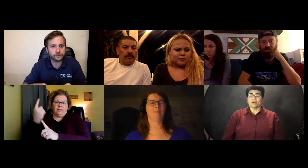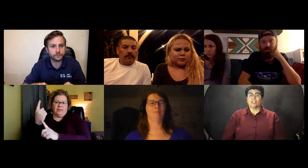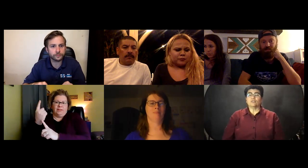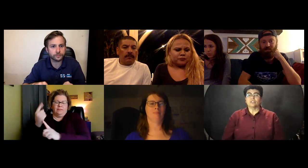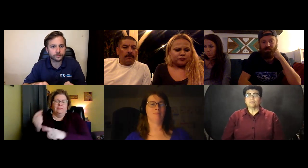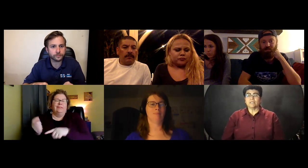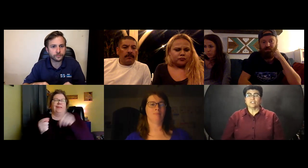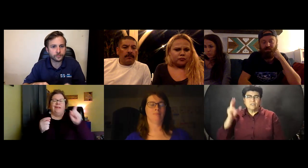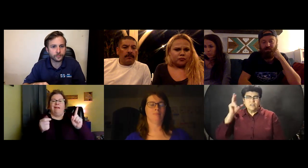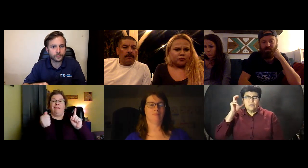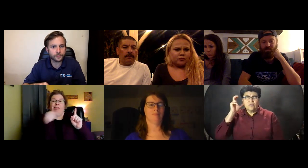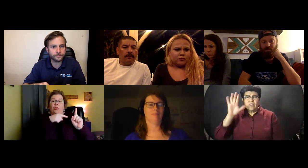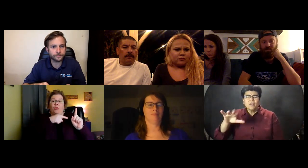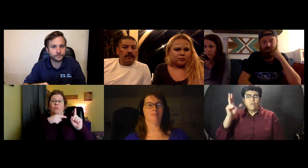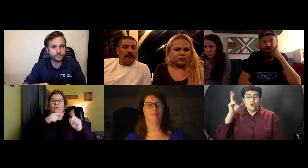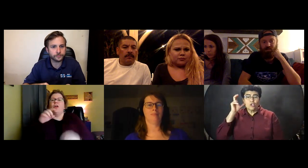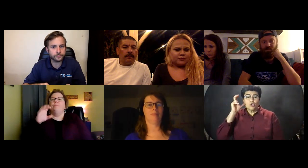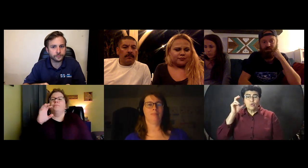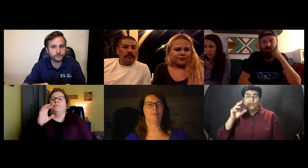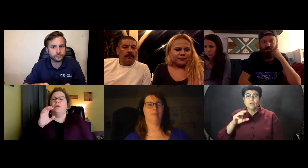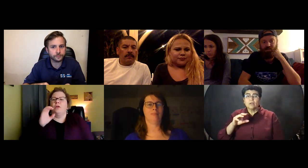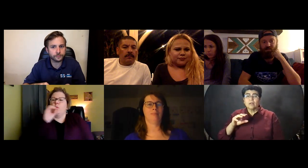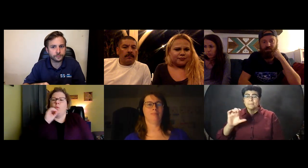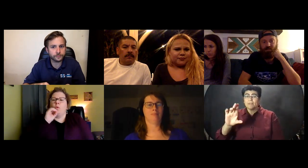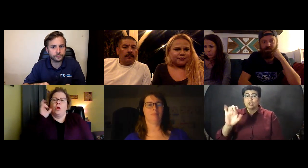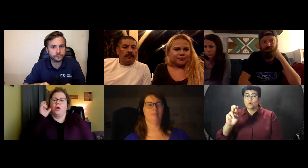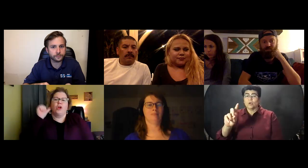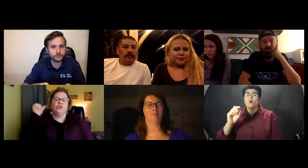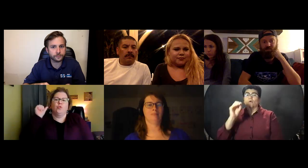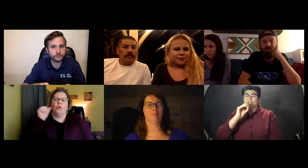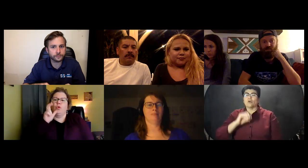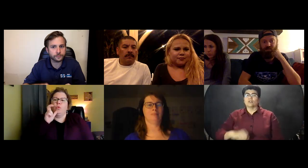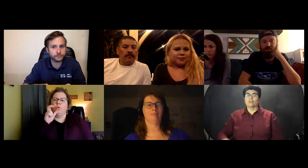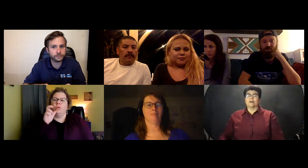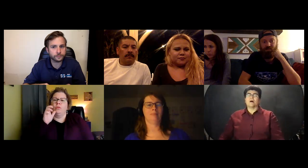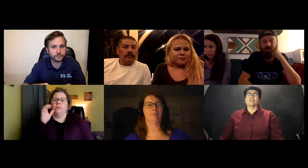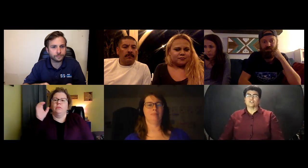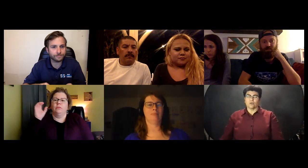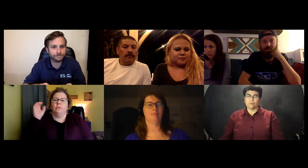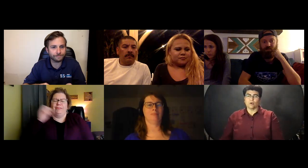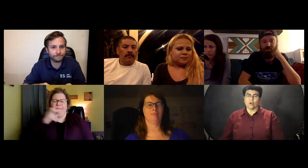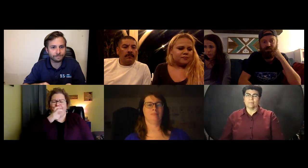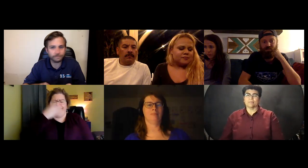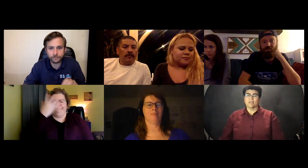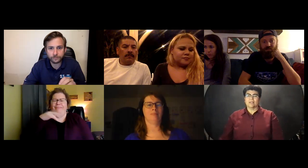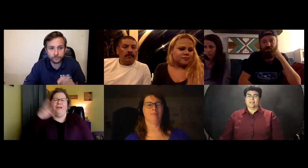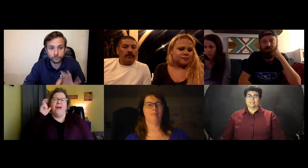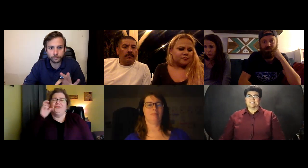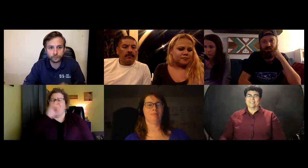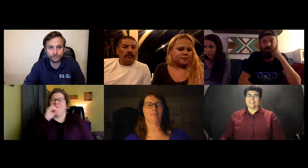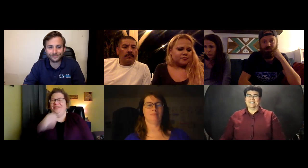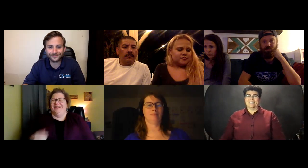cued speech